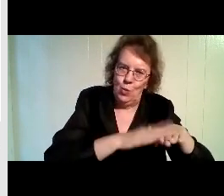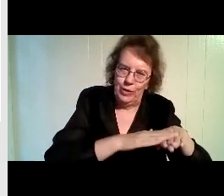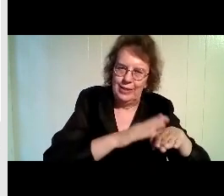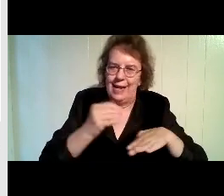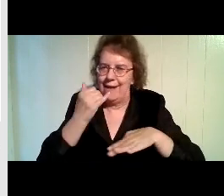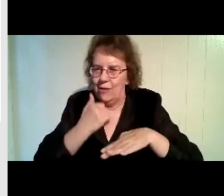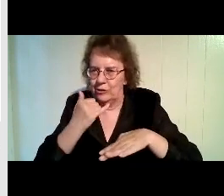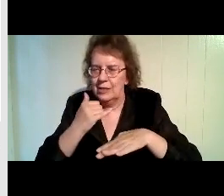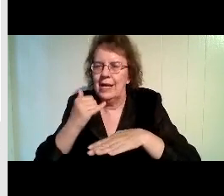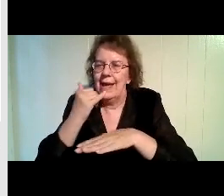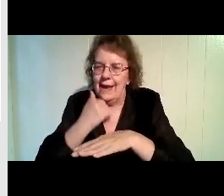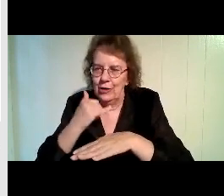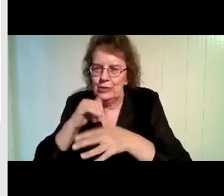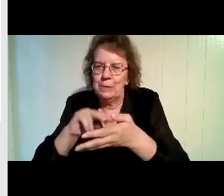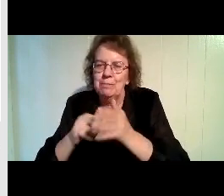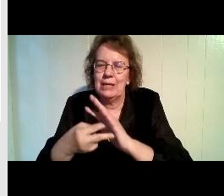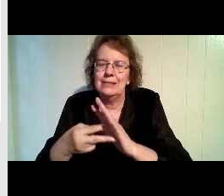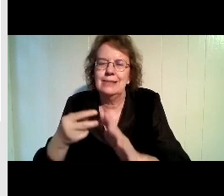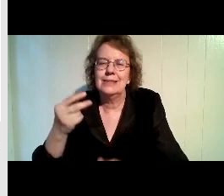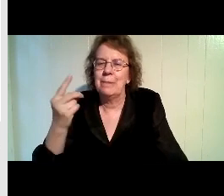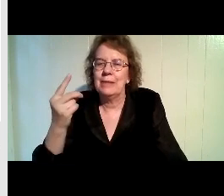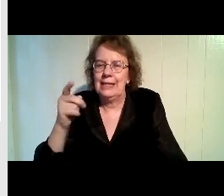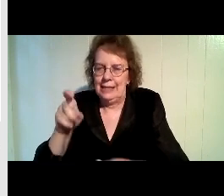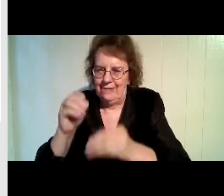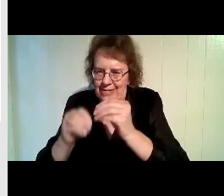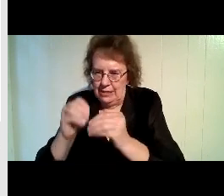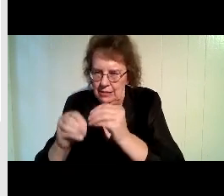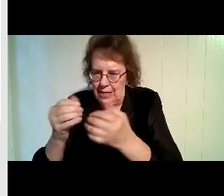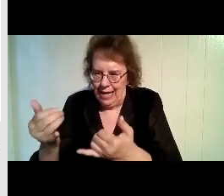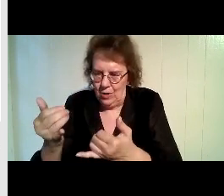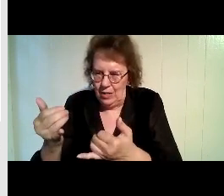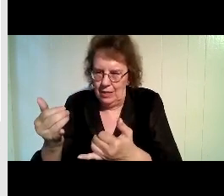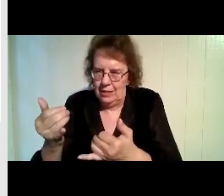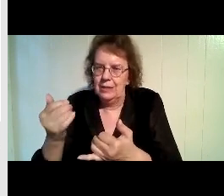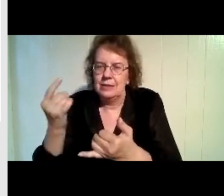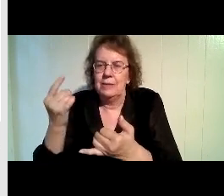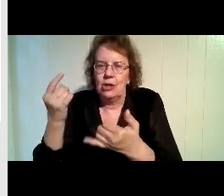Errors are something that need to be fixed. It is something that is not reading as